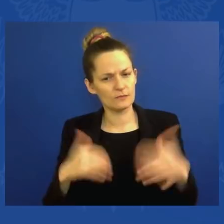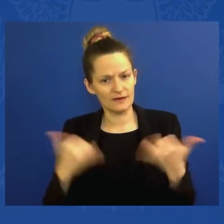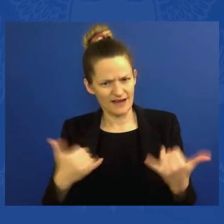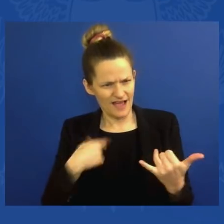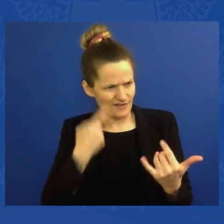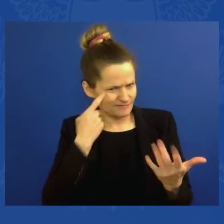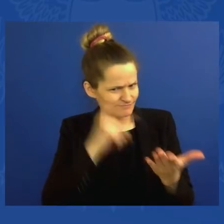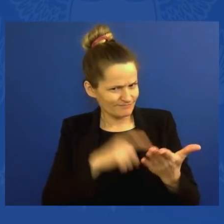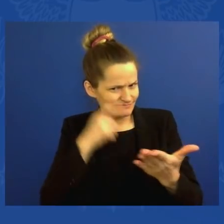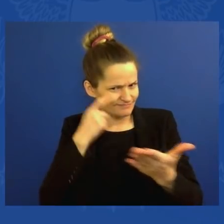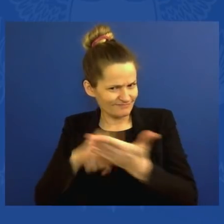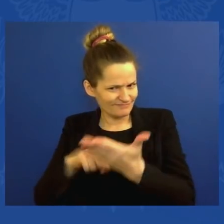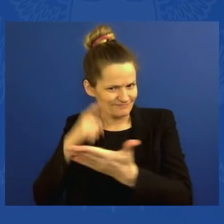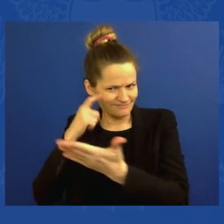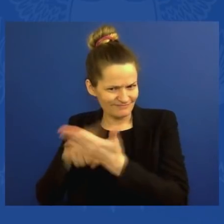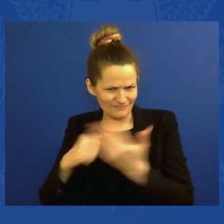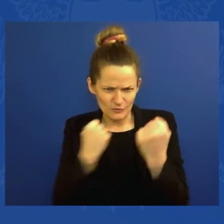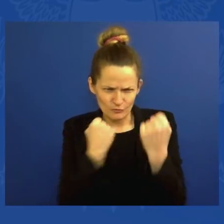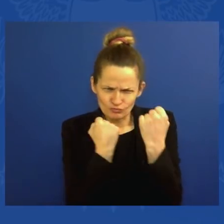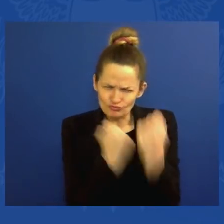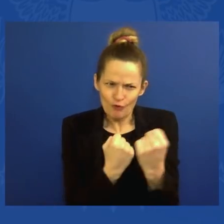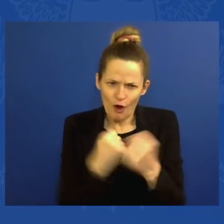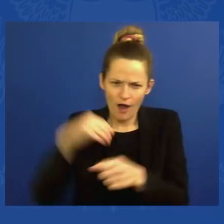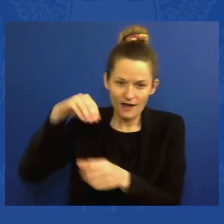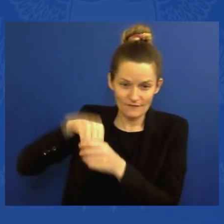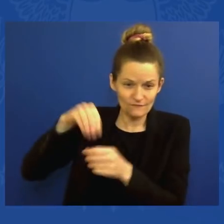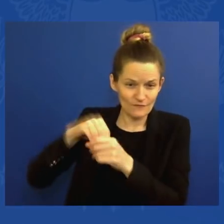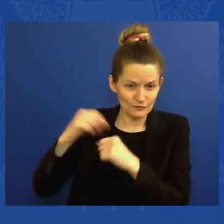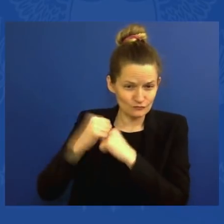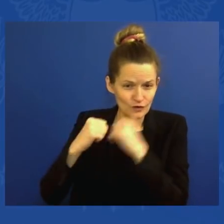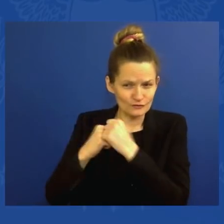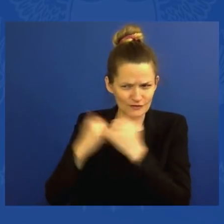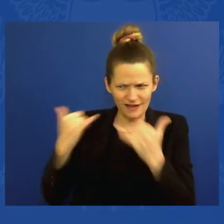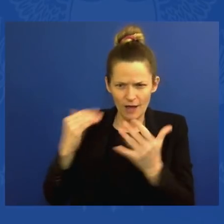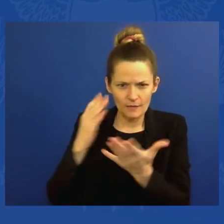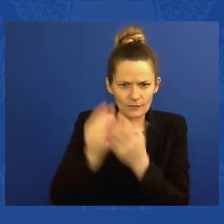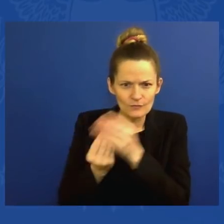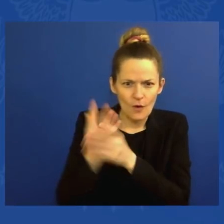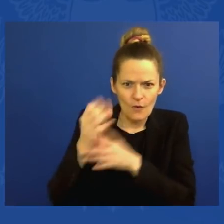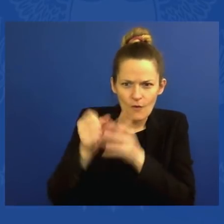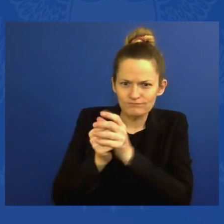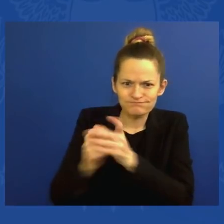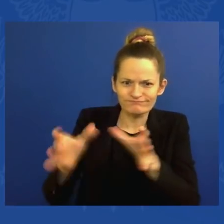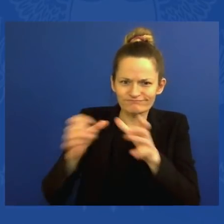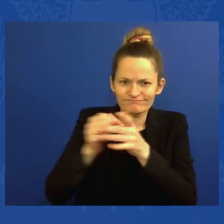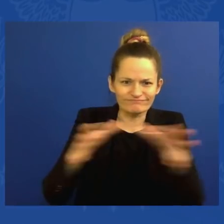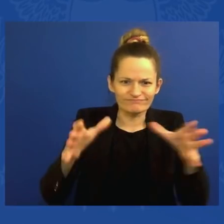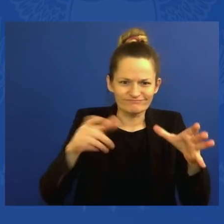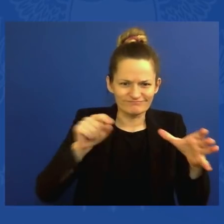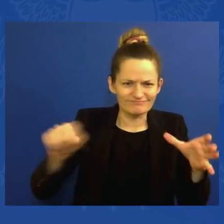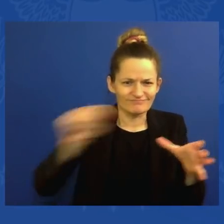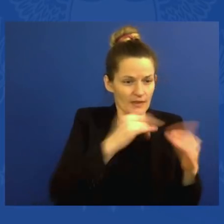It's going to mean job opportunities for our members as they expand and means more union jobs available in the United States.